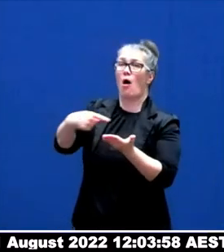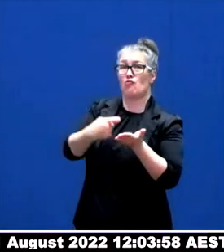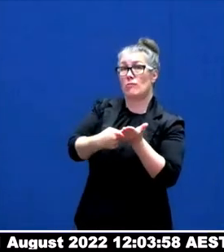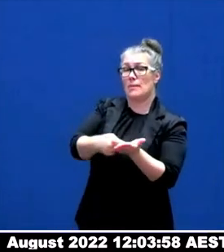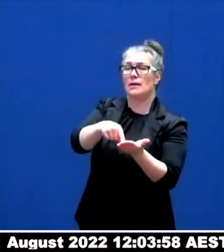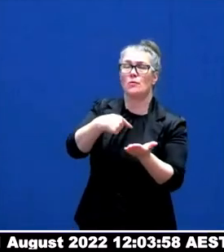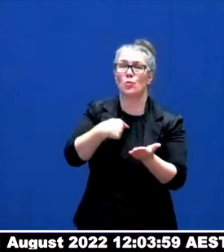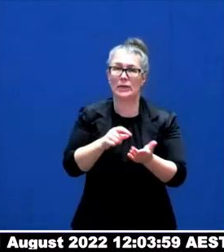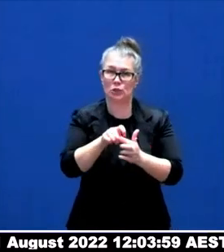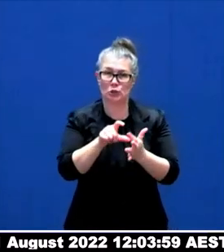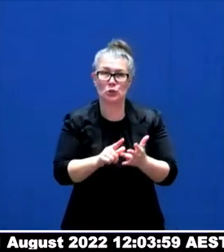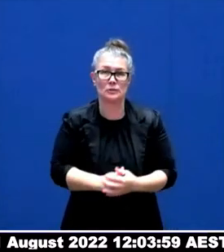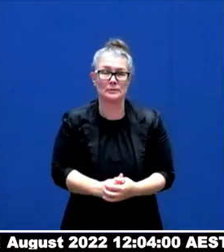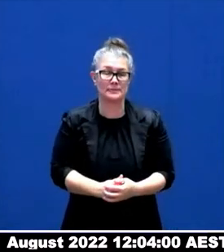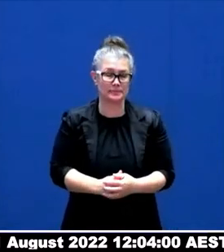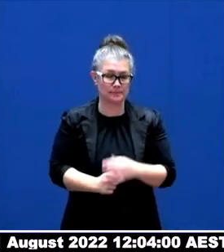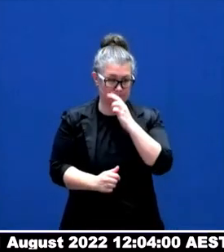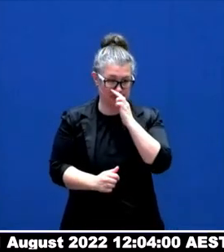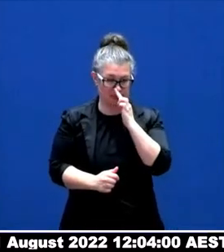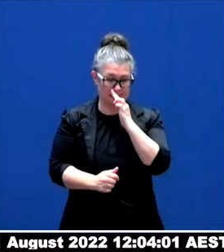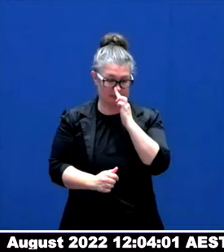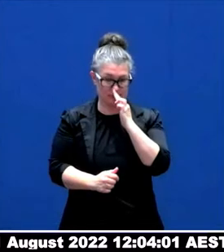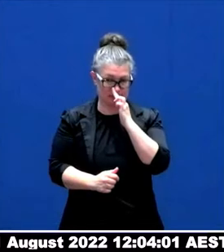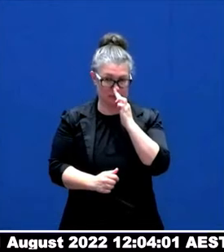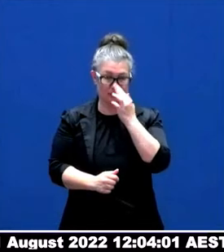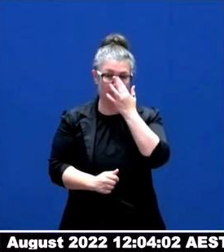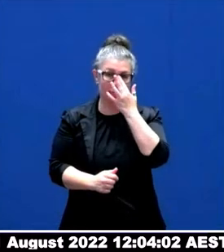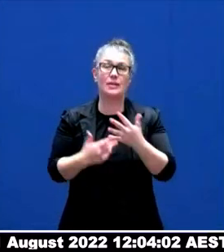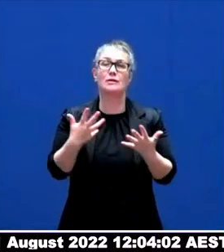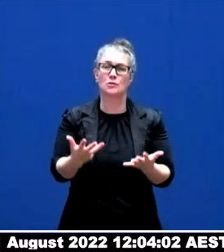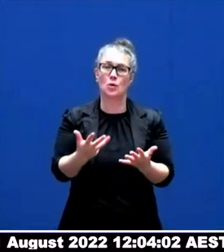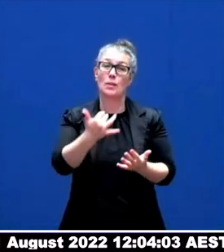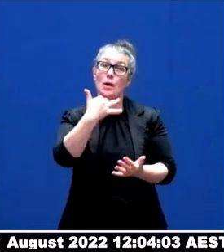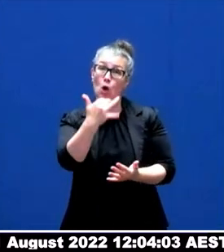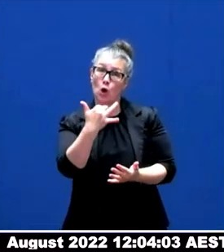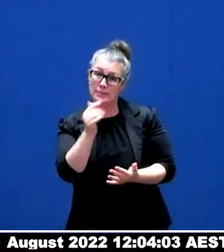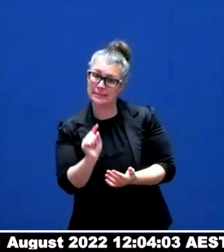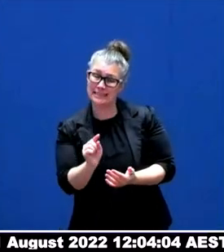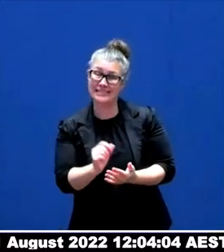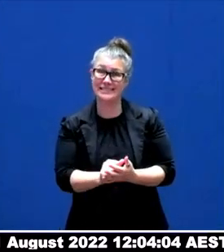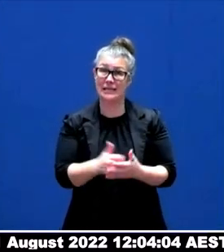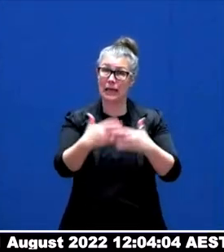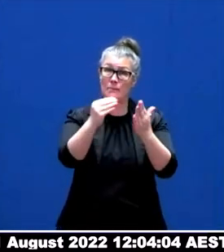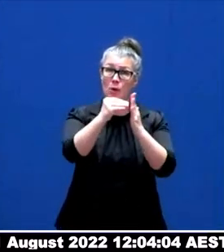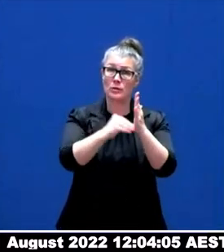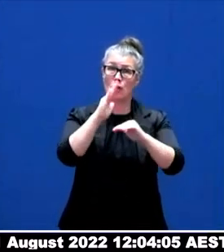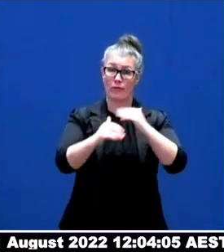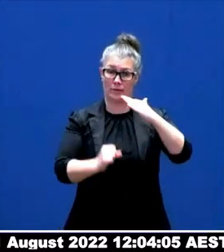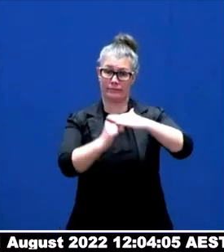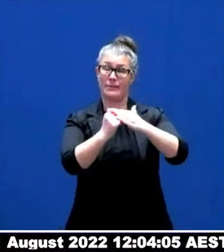And in terms of meeting that cost, is there any policy about how much would be spent on a